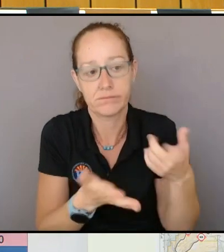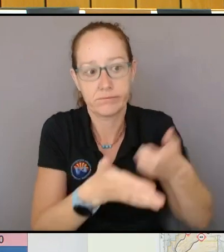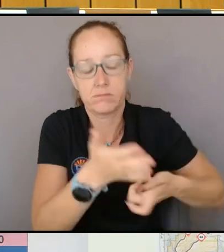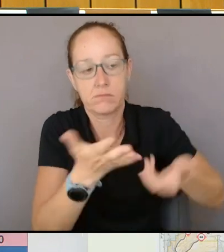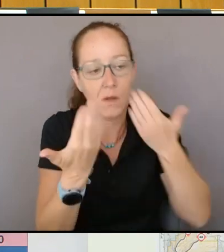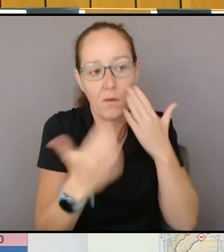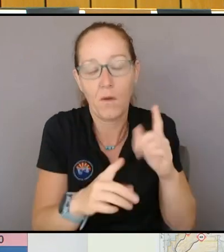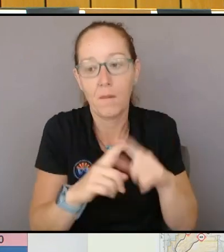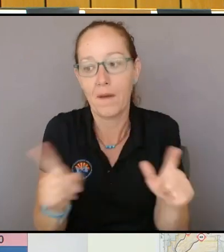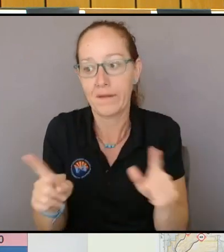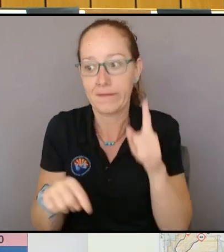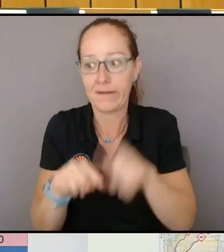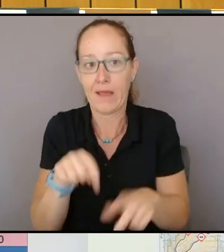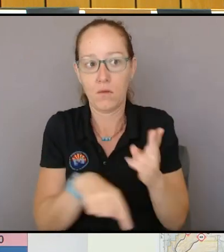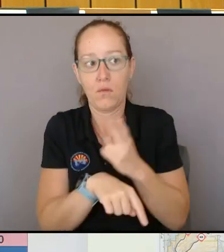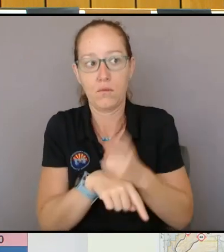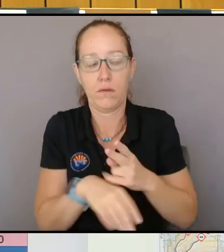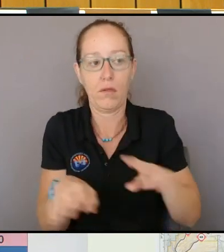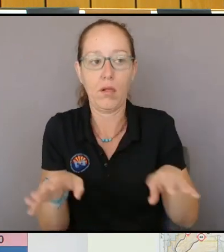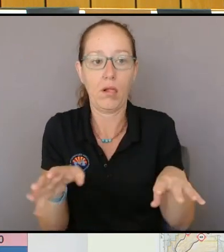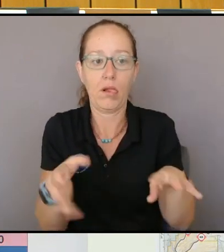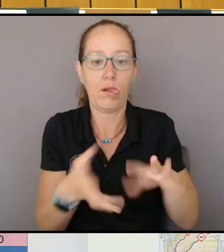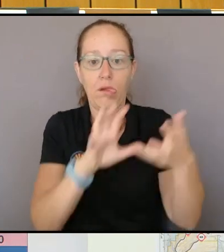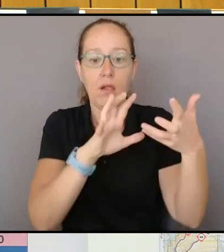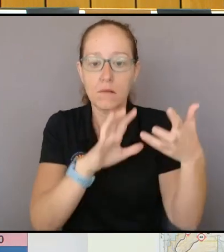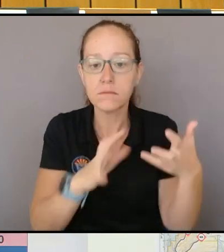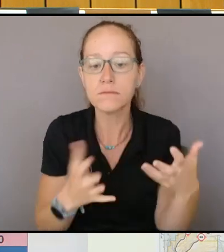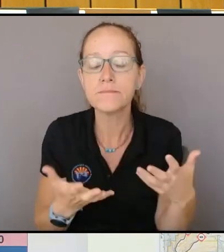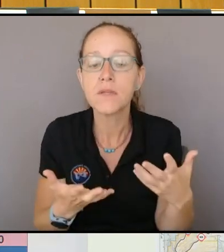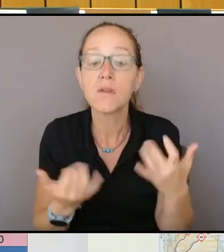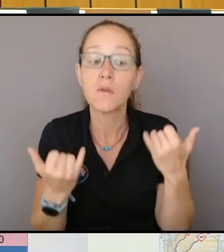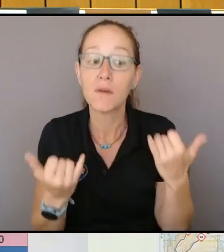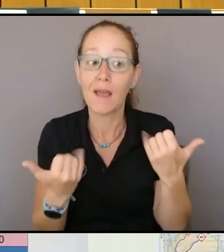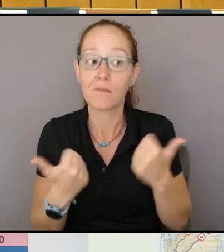them up early and we'll see how that goes. Alright, so